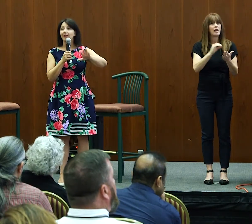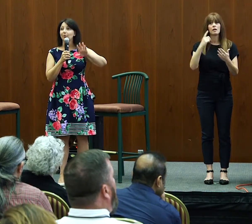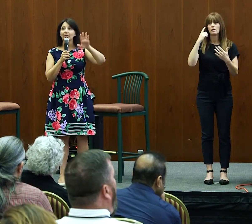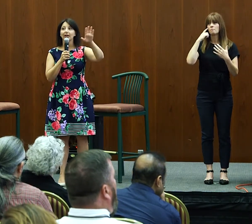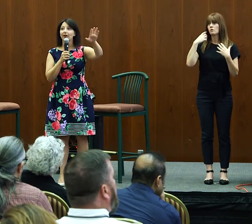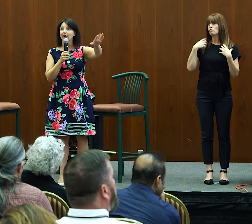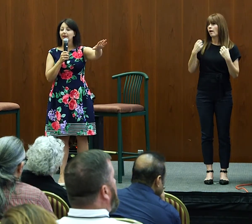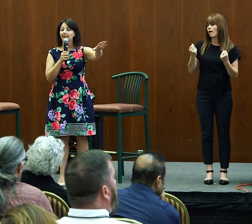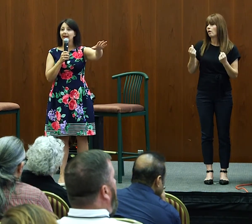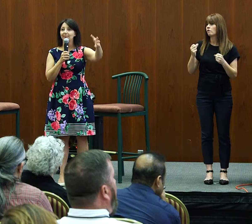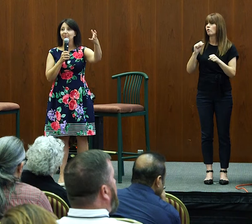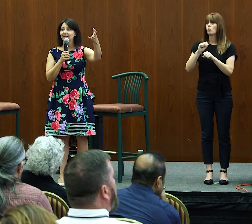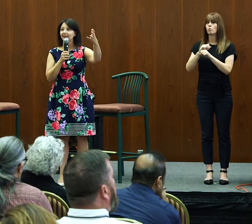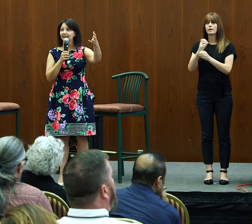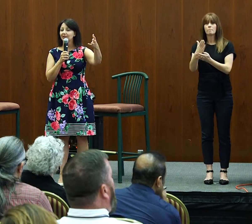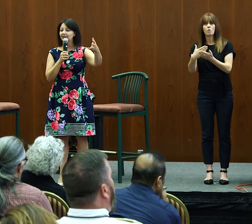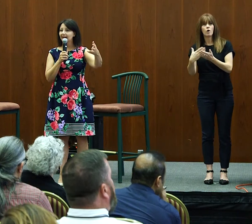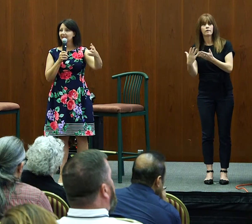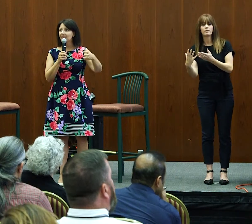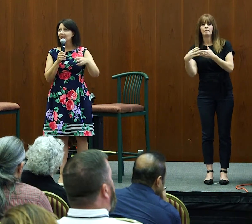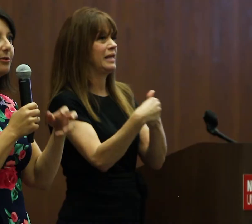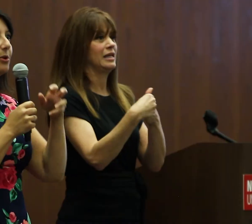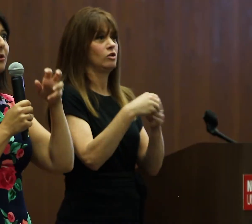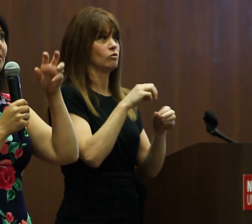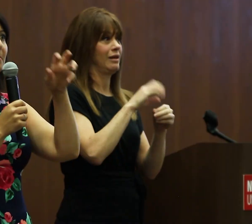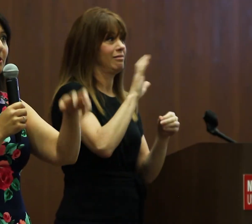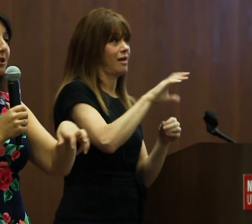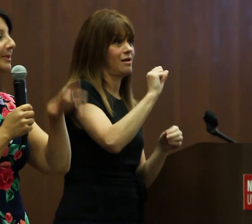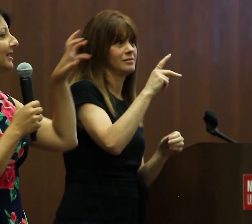working hard and being a leader in that space. Or you're on the procurement team